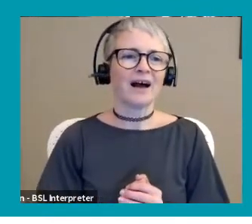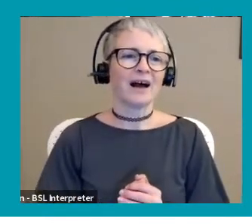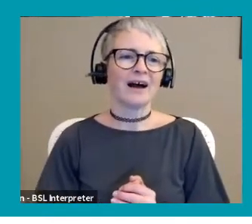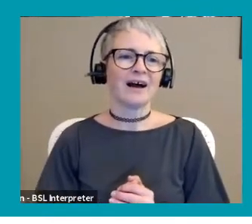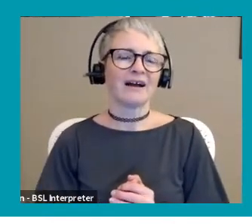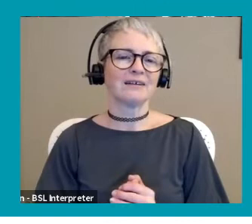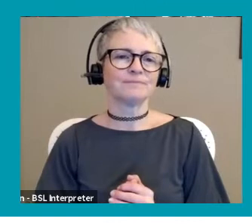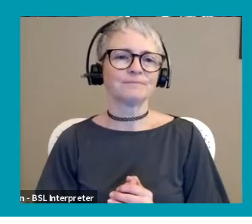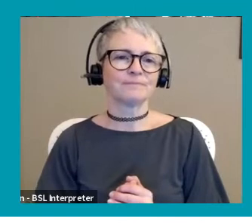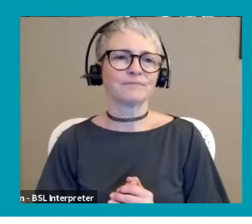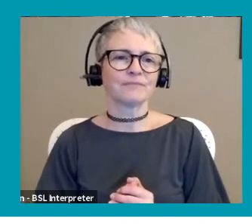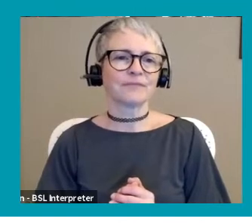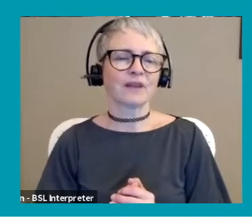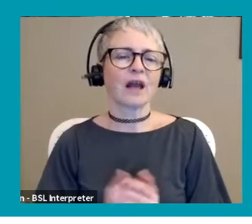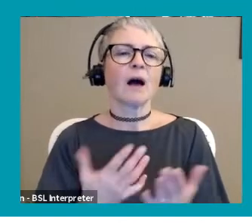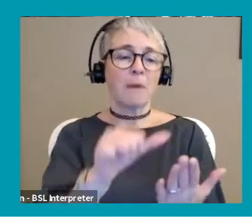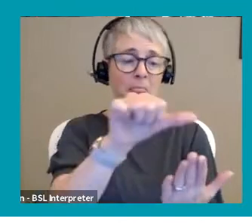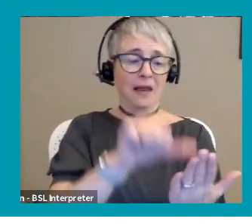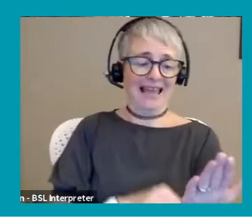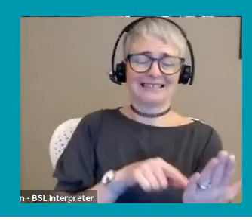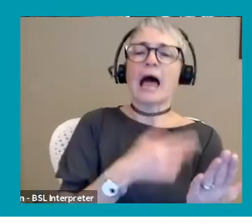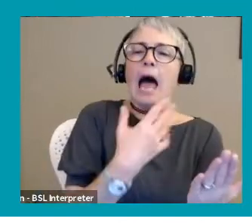The partners of the organisation on that website which you can use in the